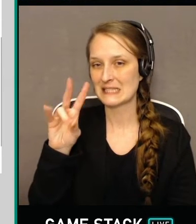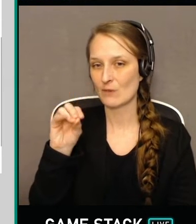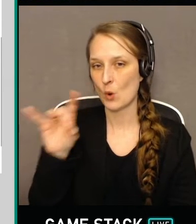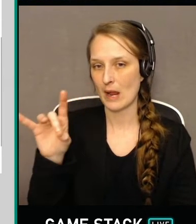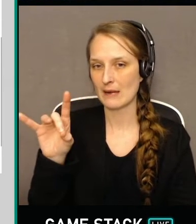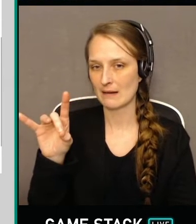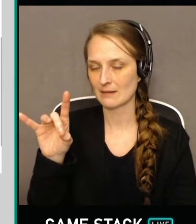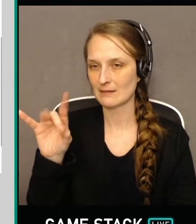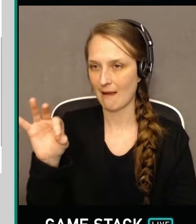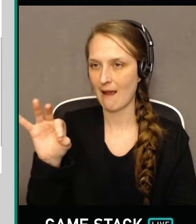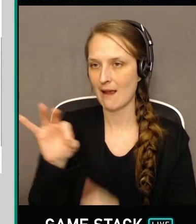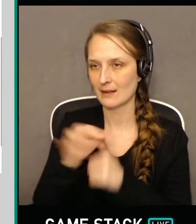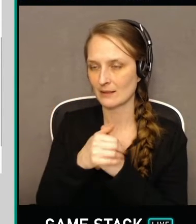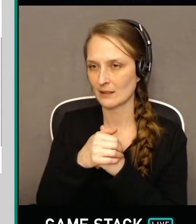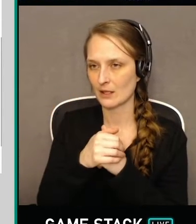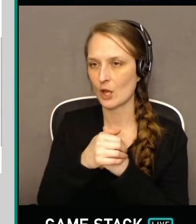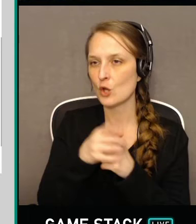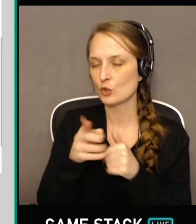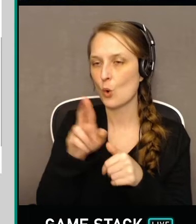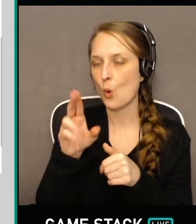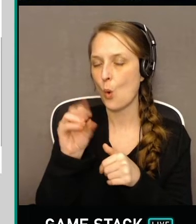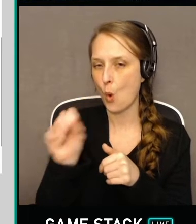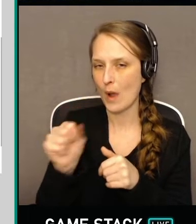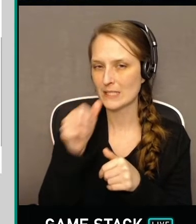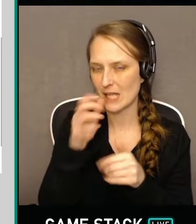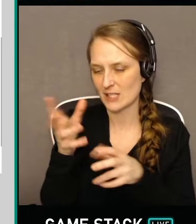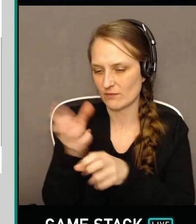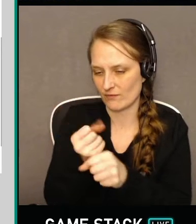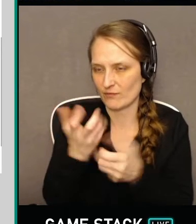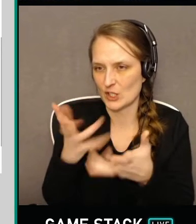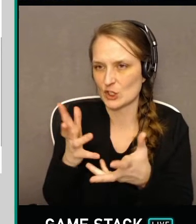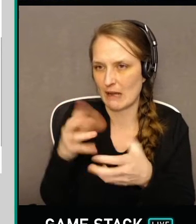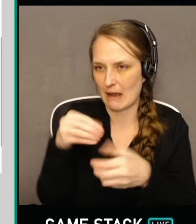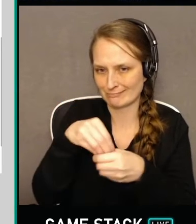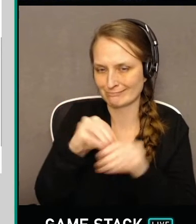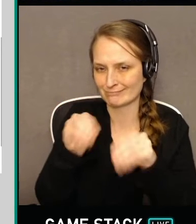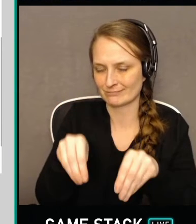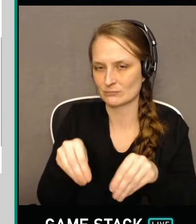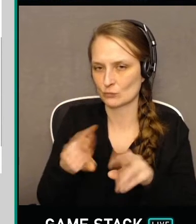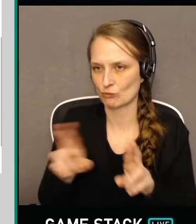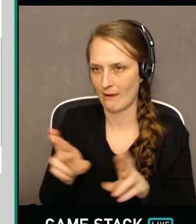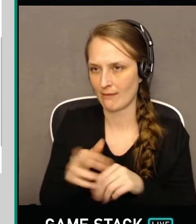your OS has received this patch with support for the Agility SDK.